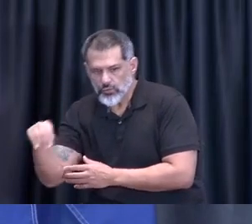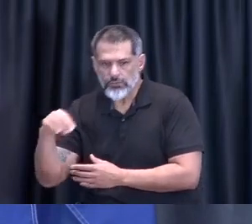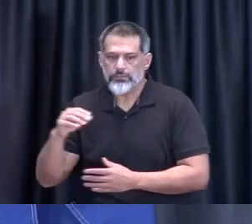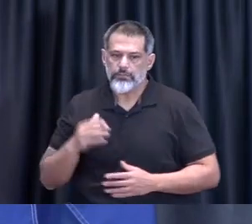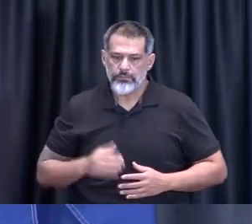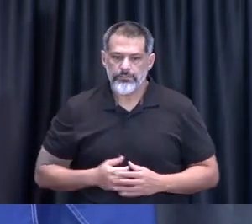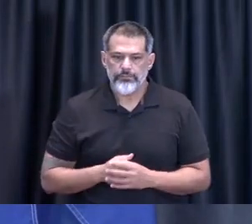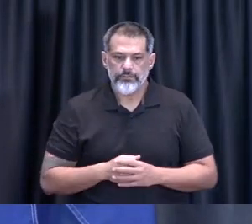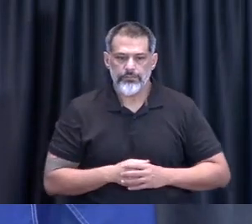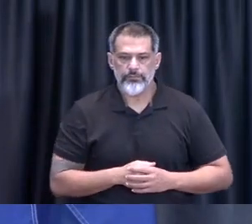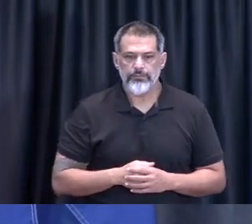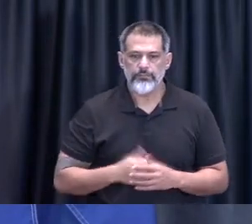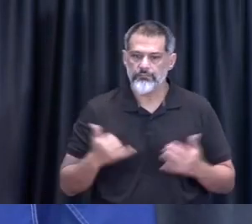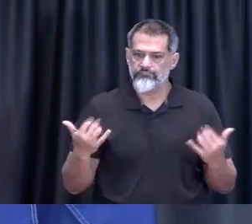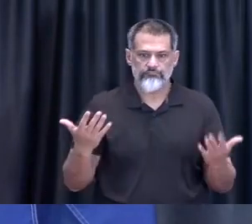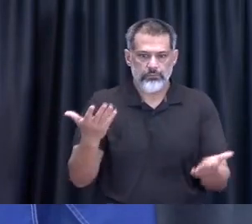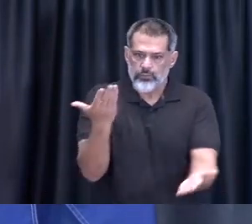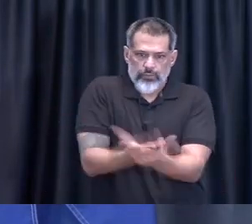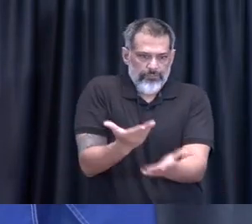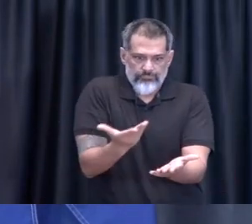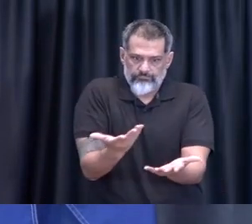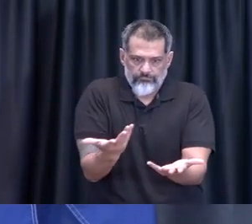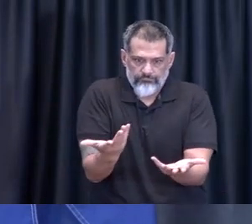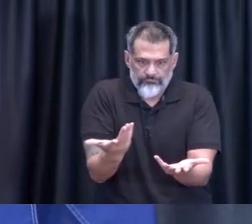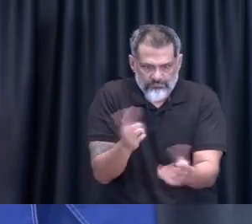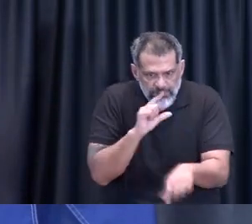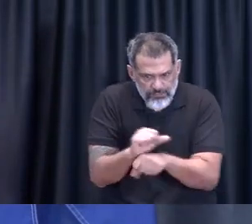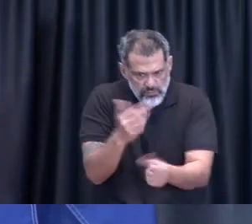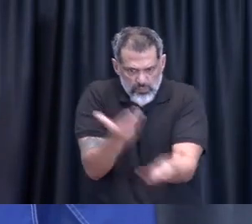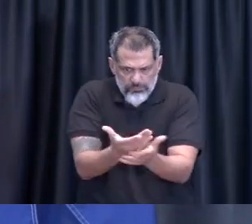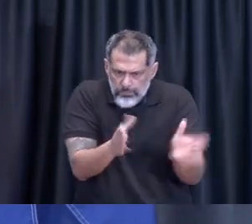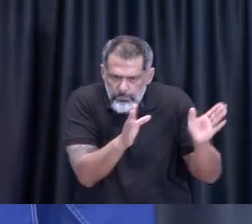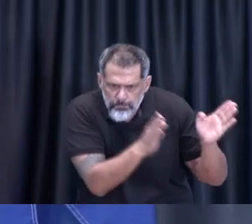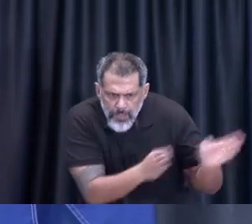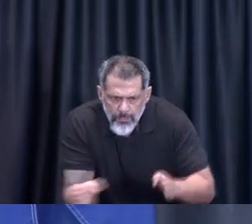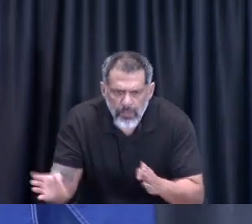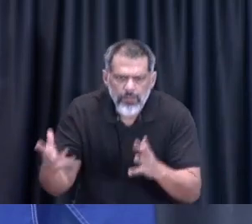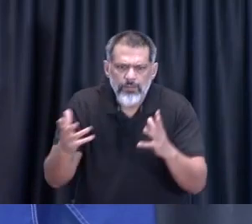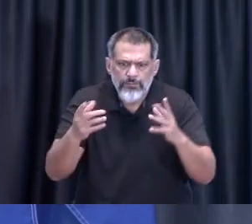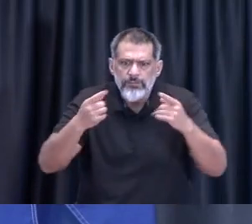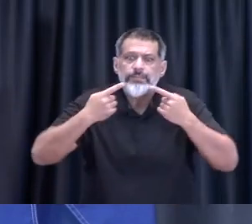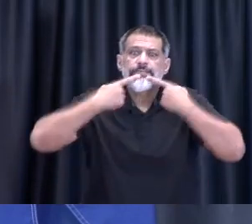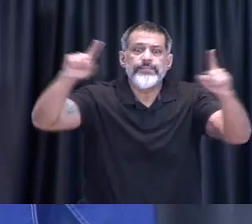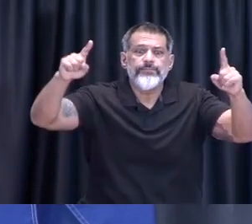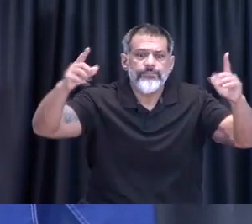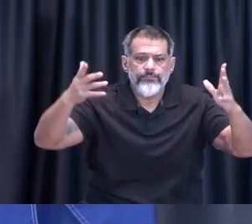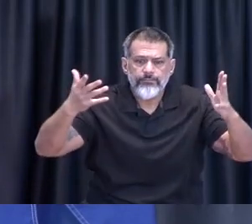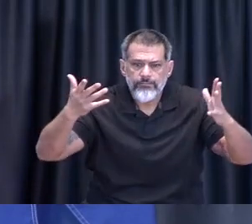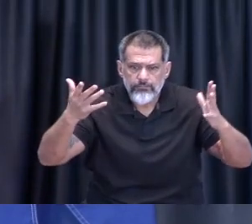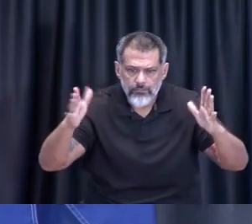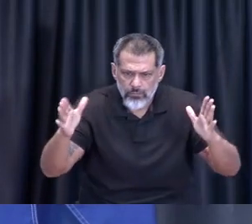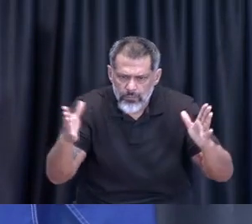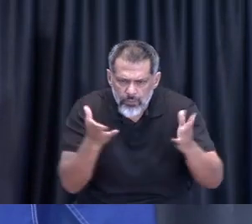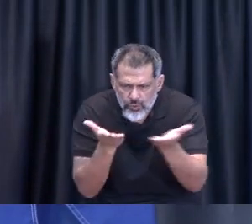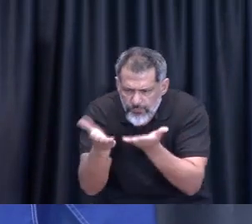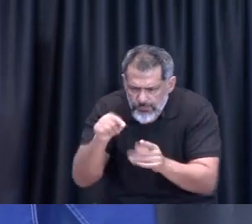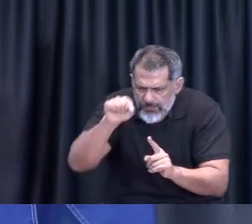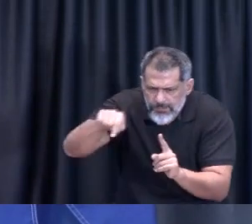This is testament to the effectiveness of the unplanned absence mitigation strategies that each of our City services have been implementing since